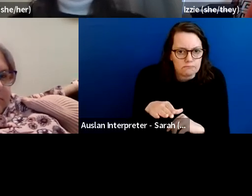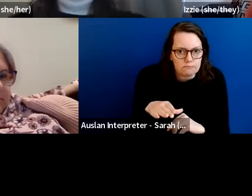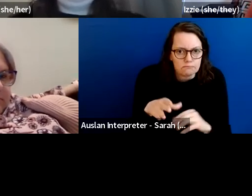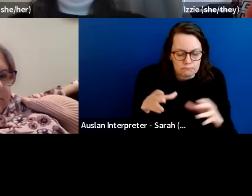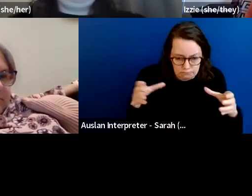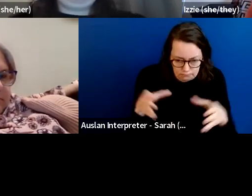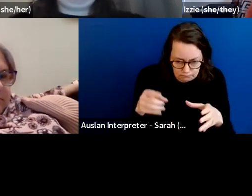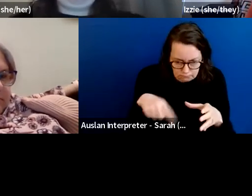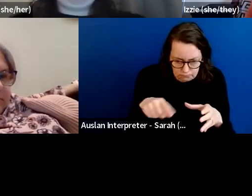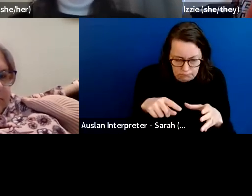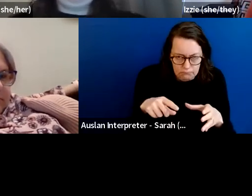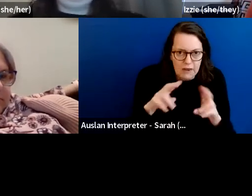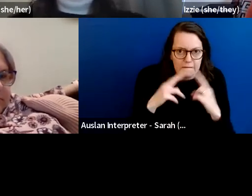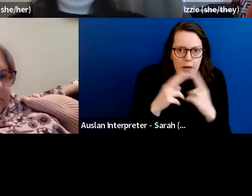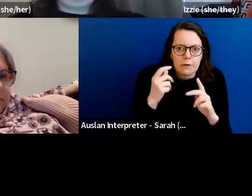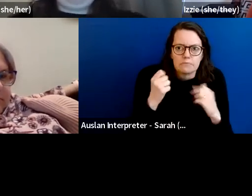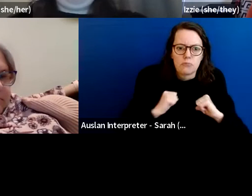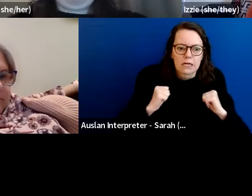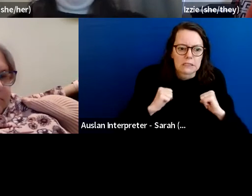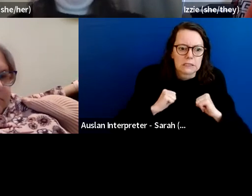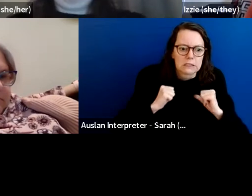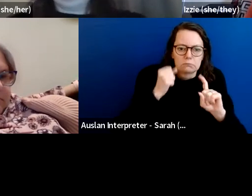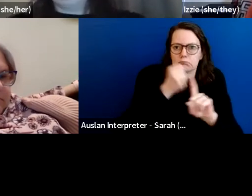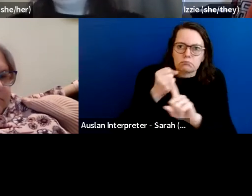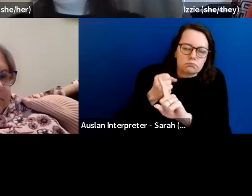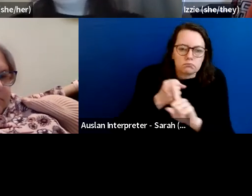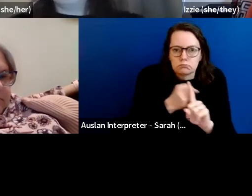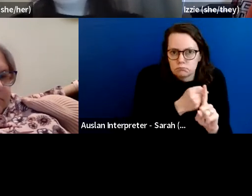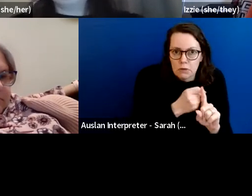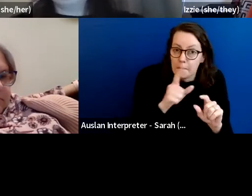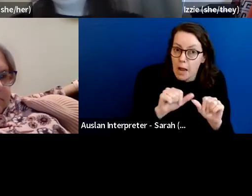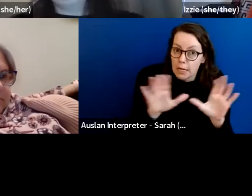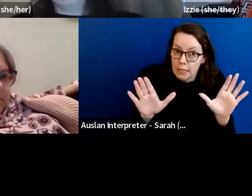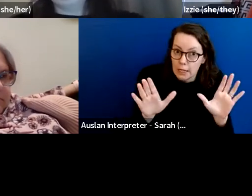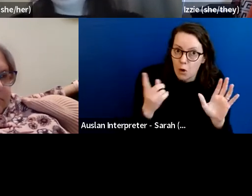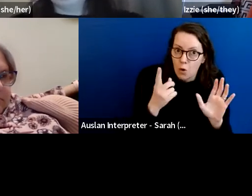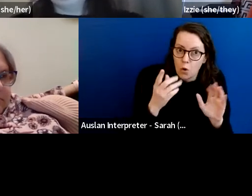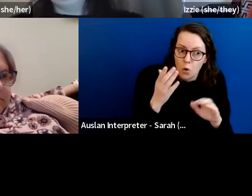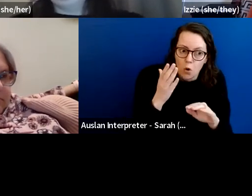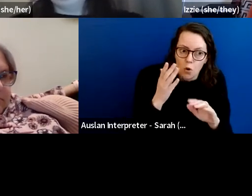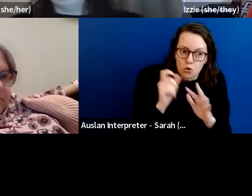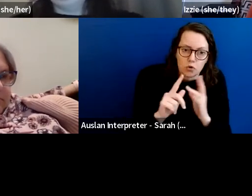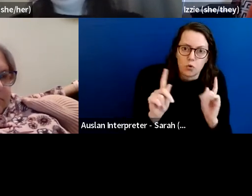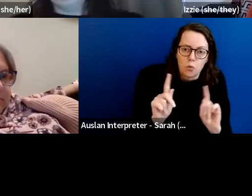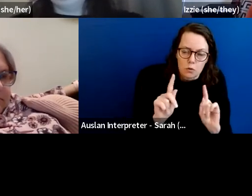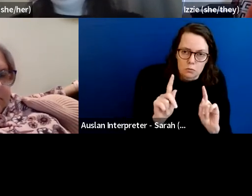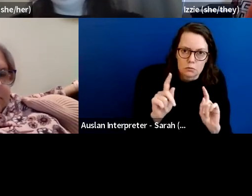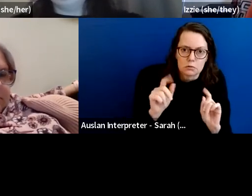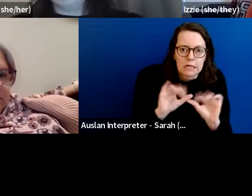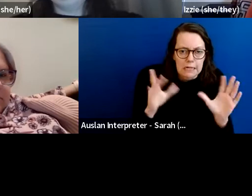And you need to prepare and practice your message in your approach. So always serve you well to be clear and patient.